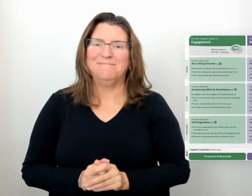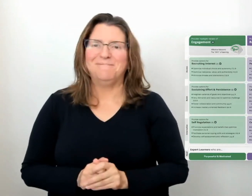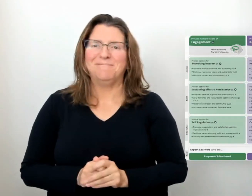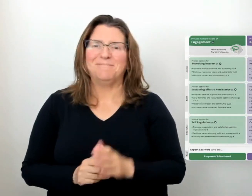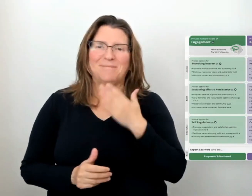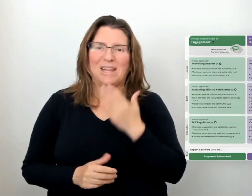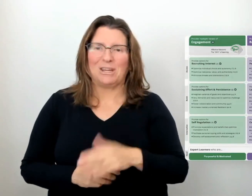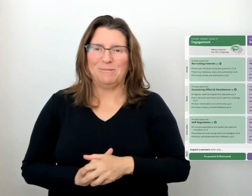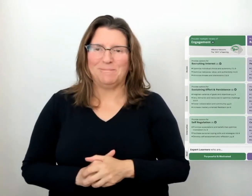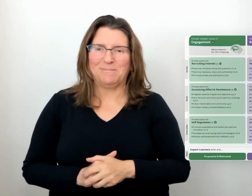Thank you.